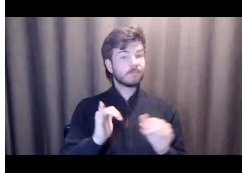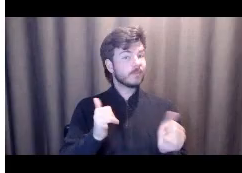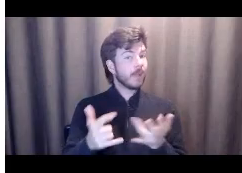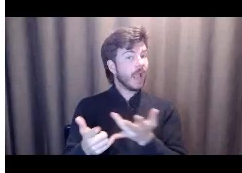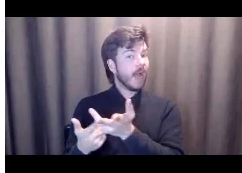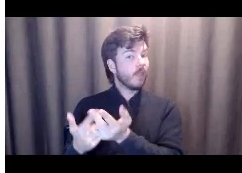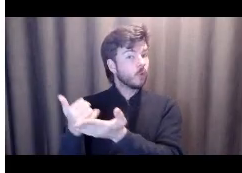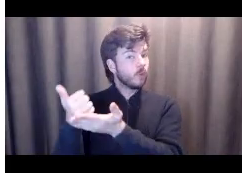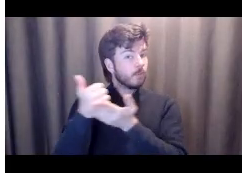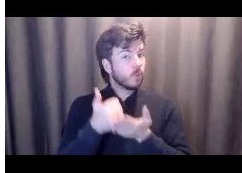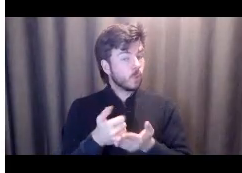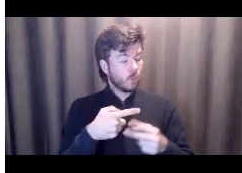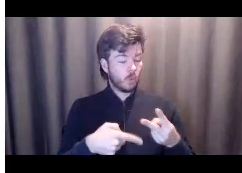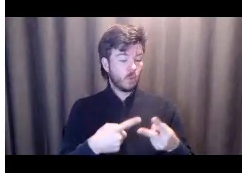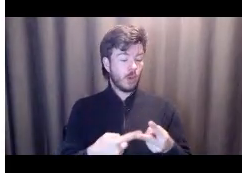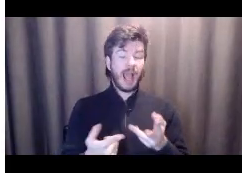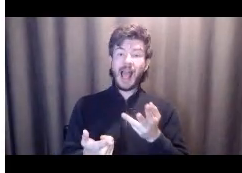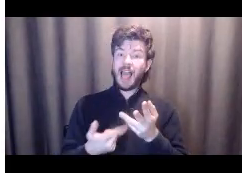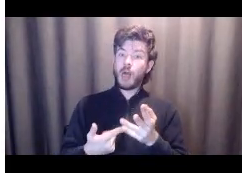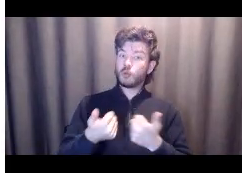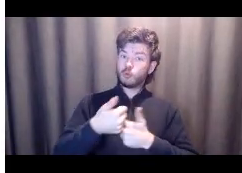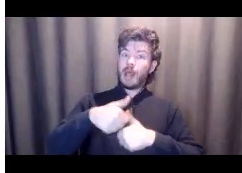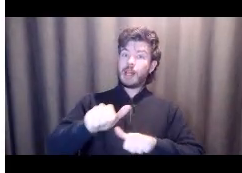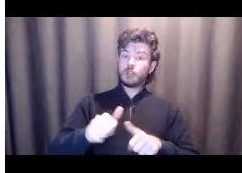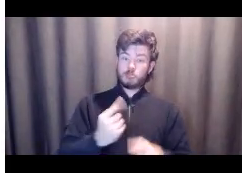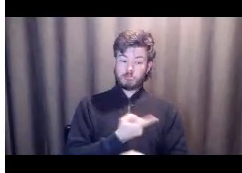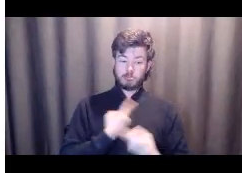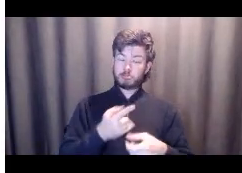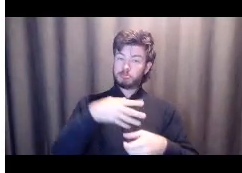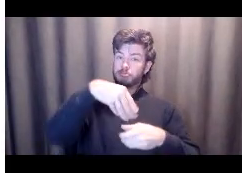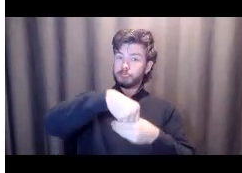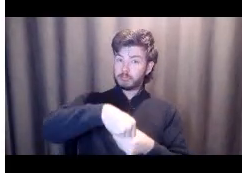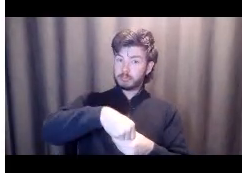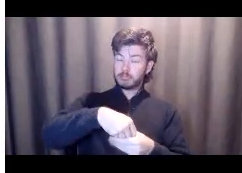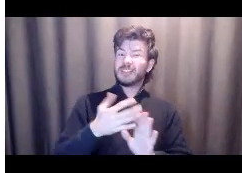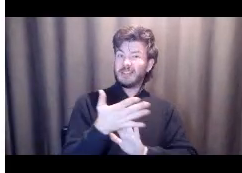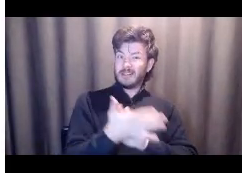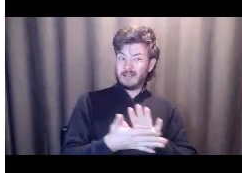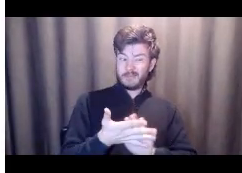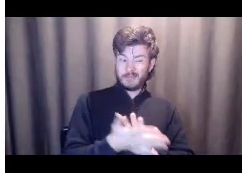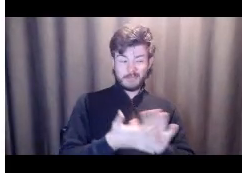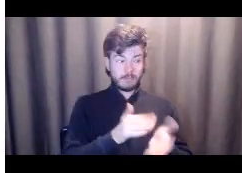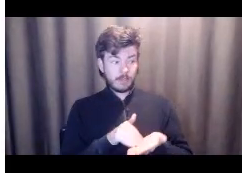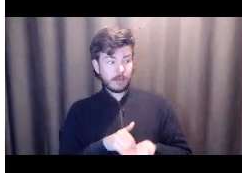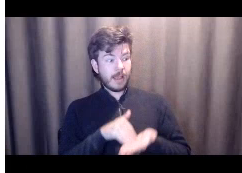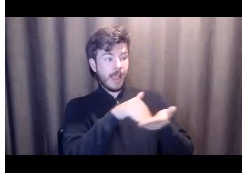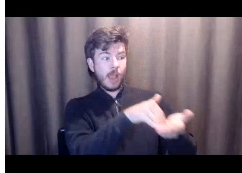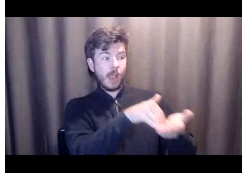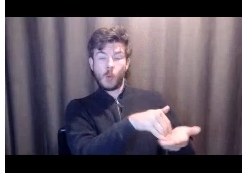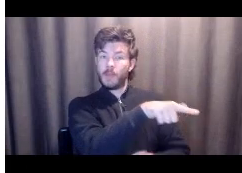their NDIS plan, or that were included in previous plans, that help reduce the risk.